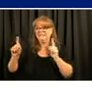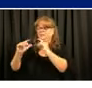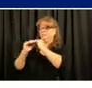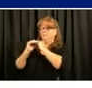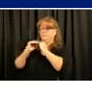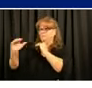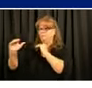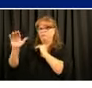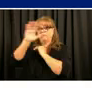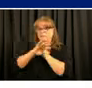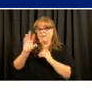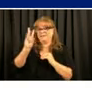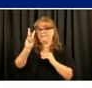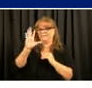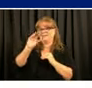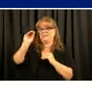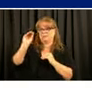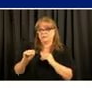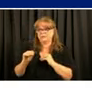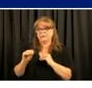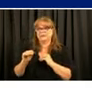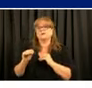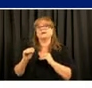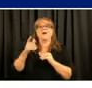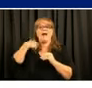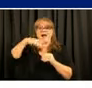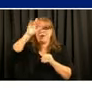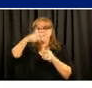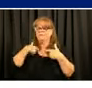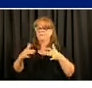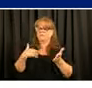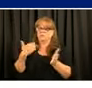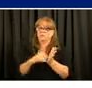about the level of social distancing we need to achieve in the state and we're really right at